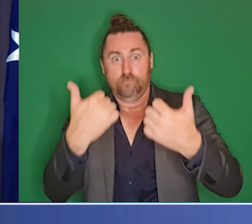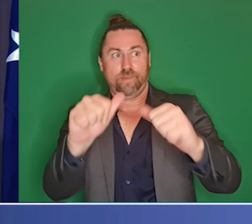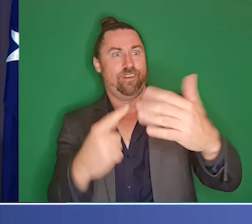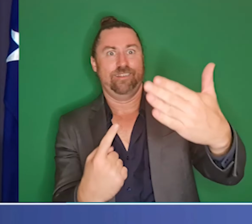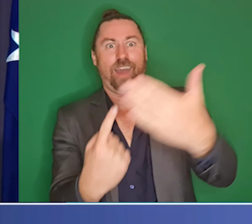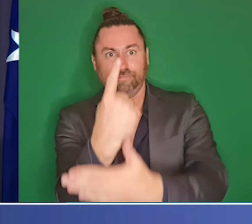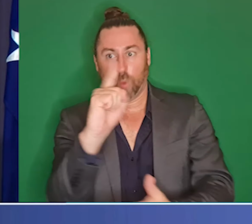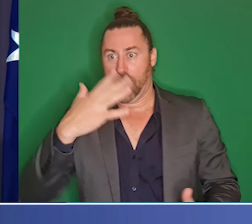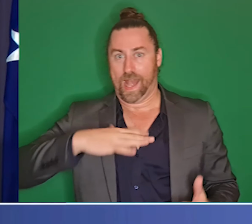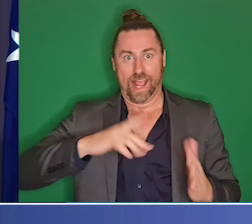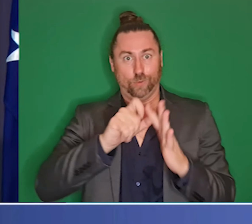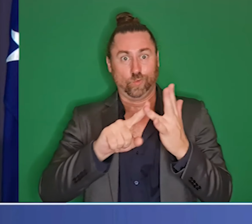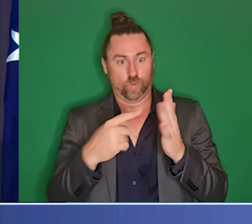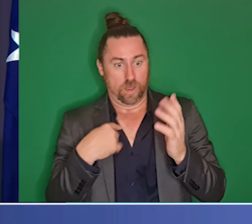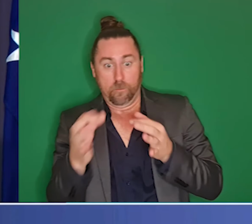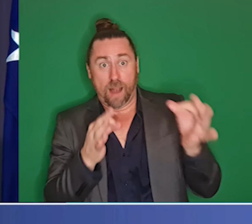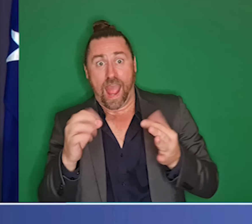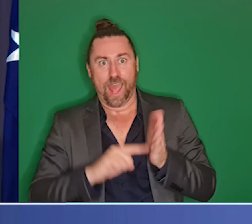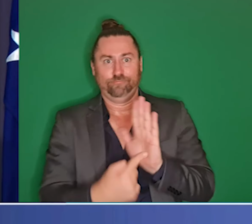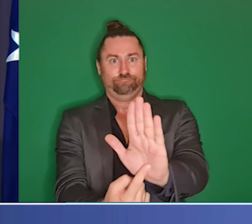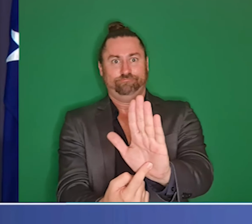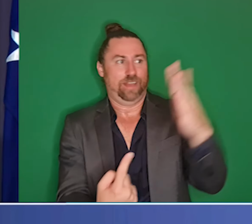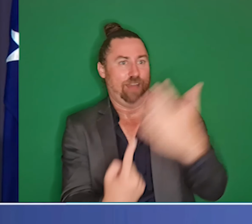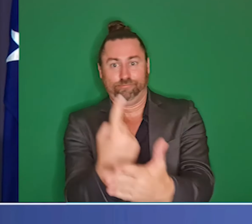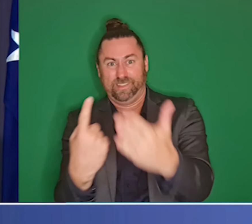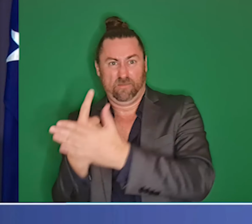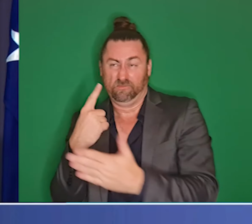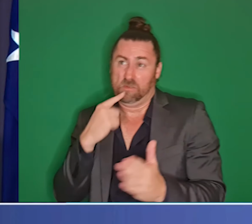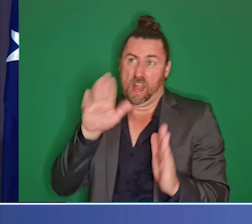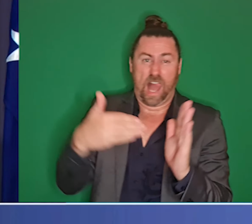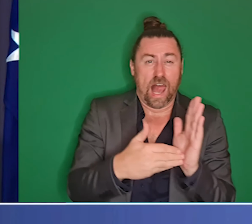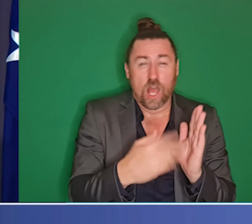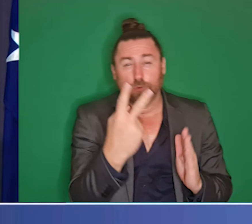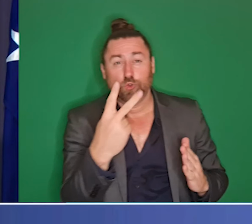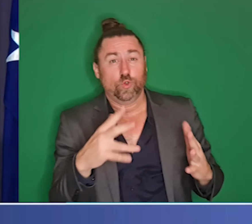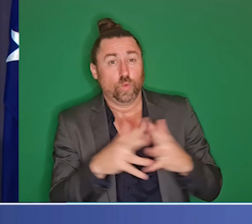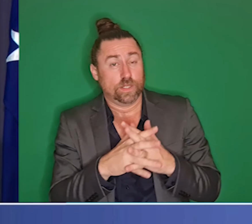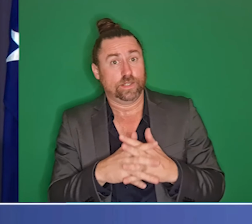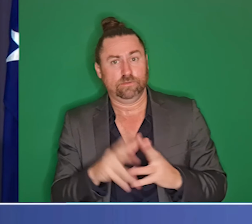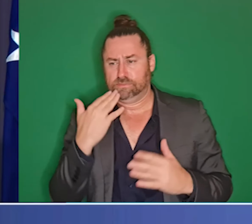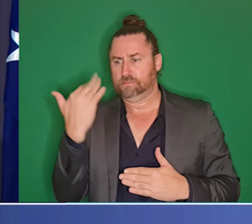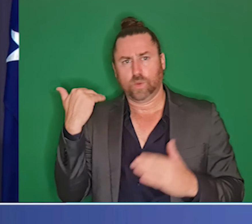really, to the extent that we are seeing in the last week or two. I said on the weekend, and I stand by those statements,